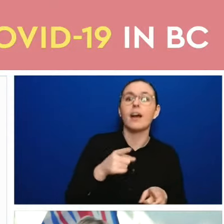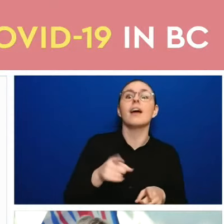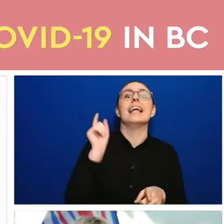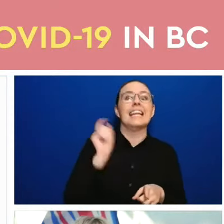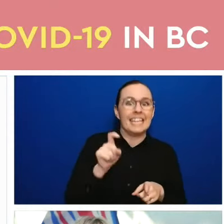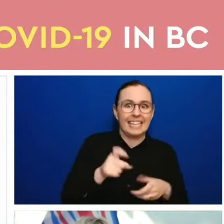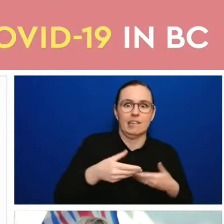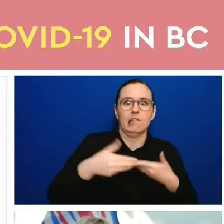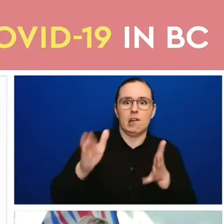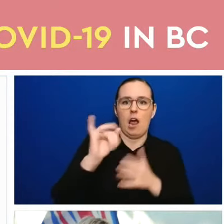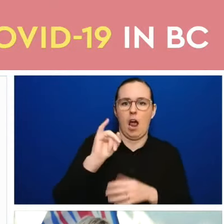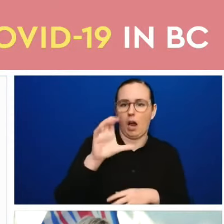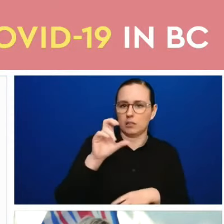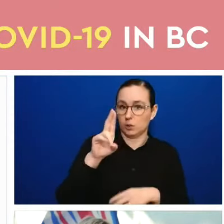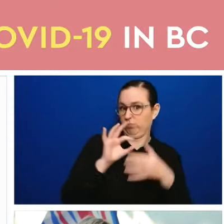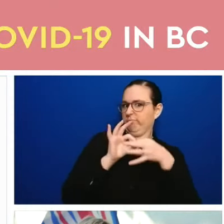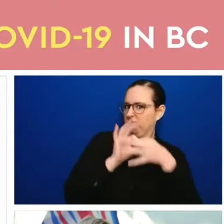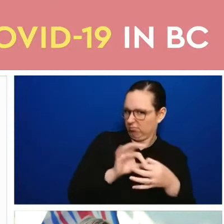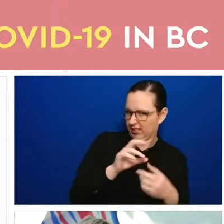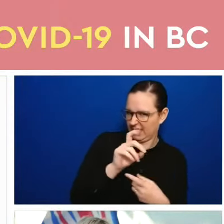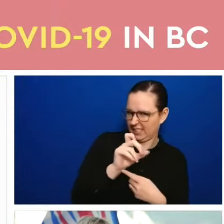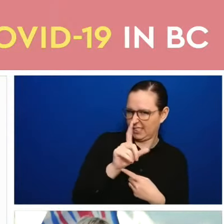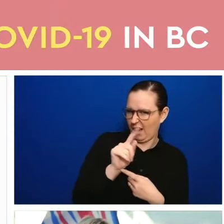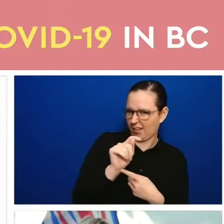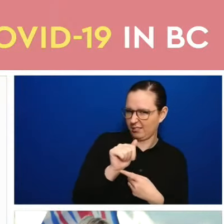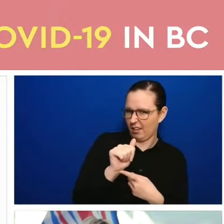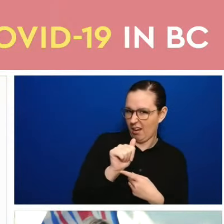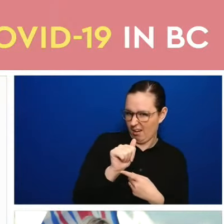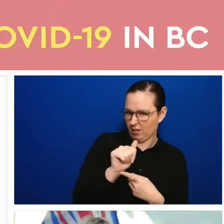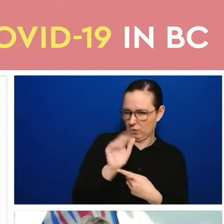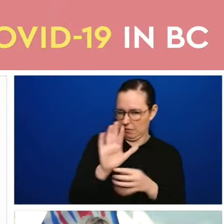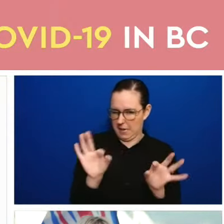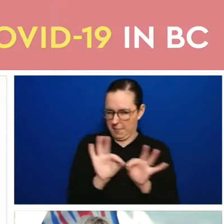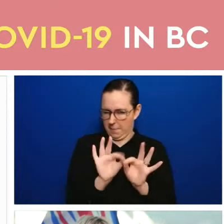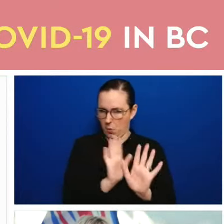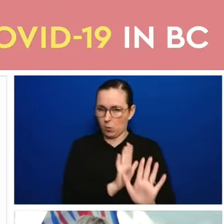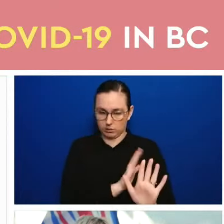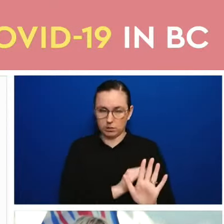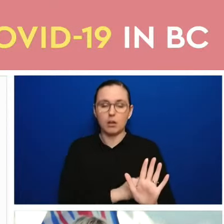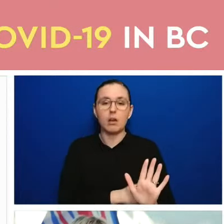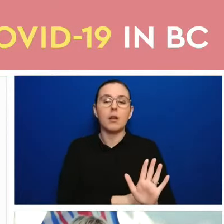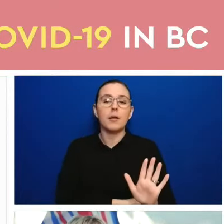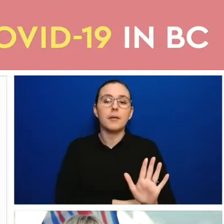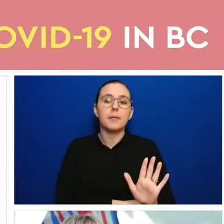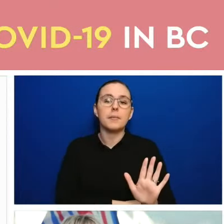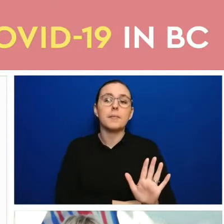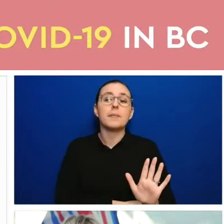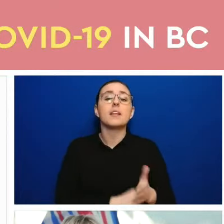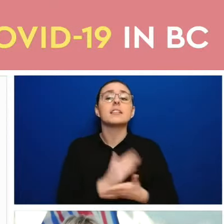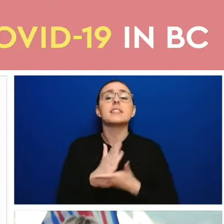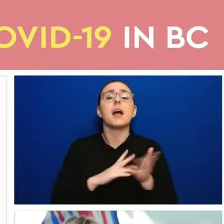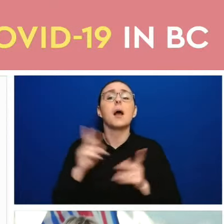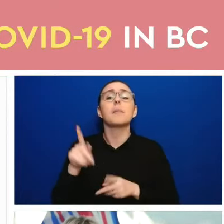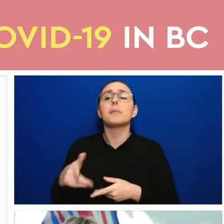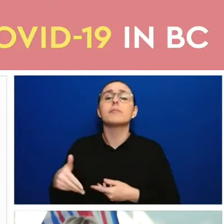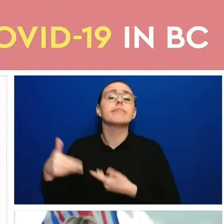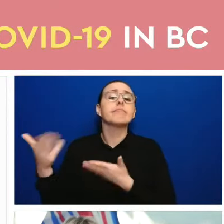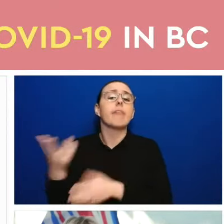And a much higher proportion of those people are requiring critical care.